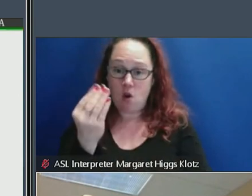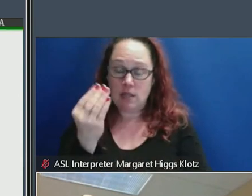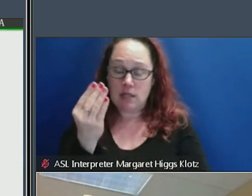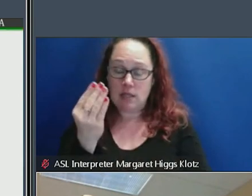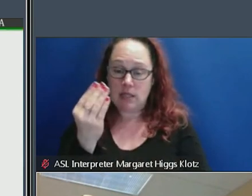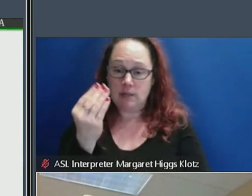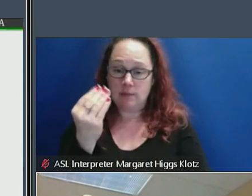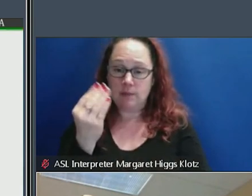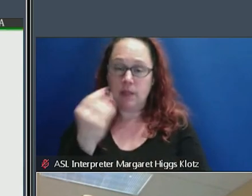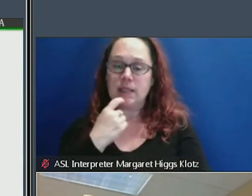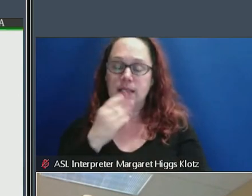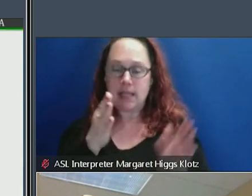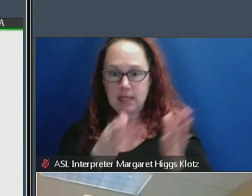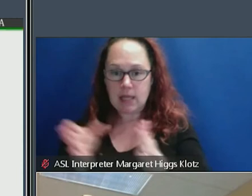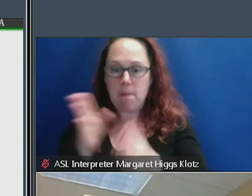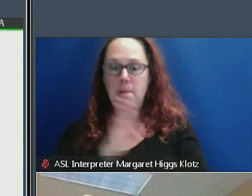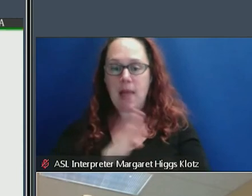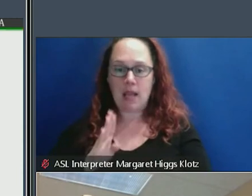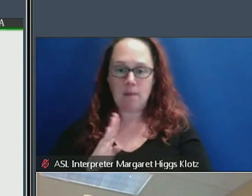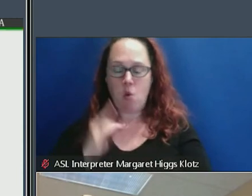playing board consideration full review.